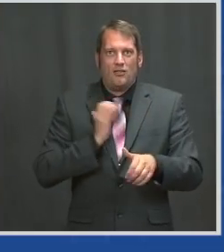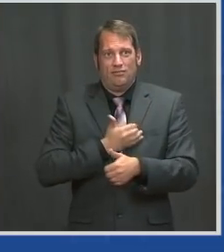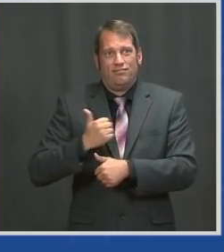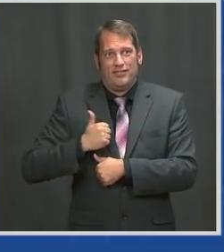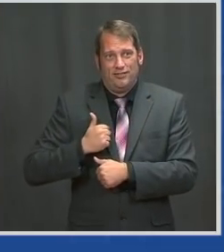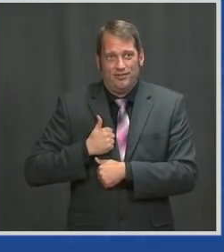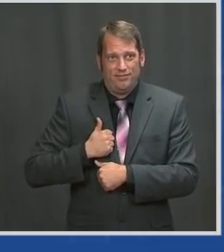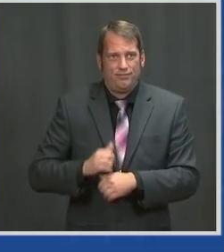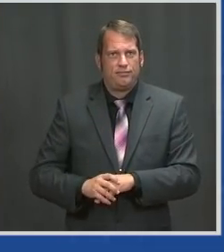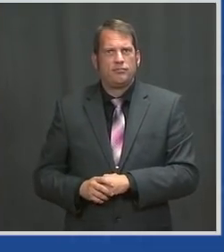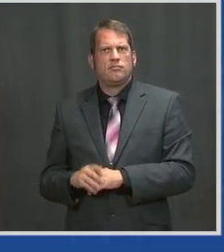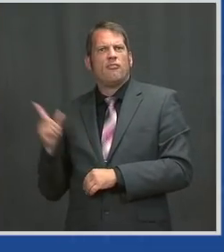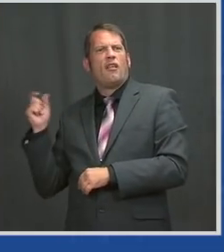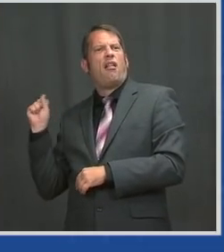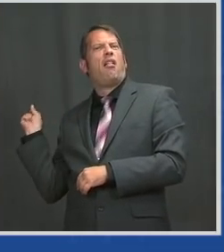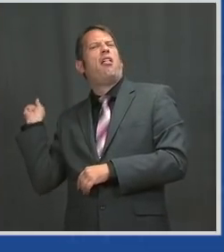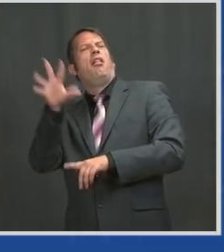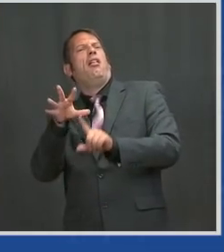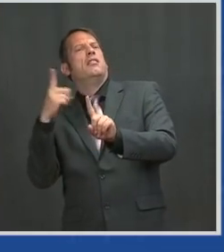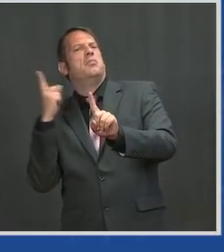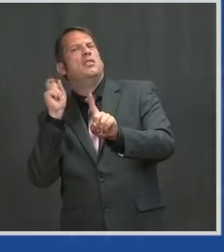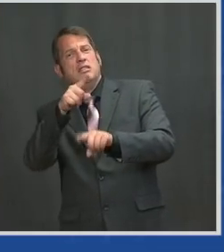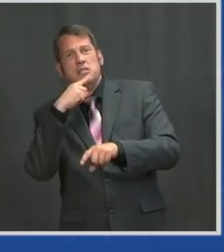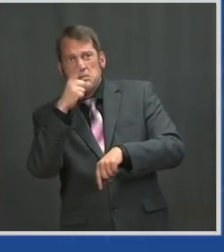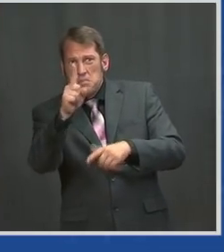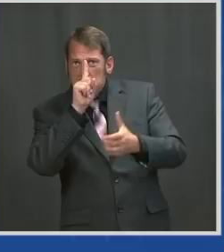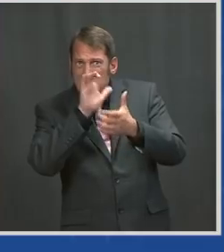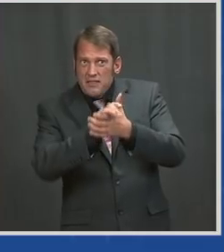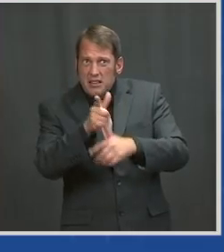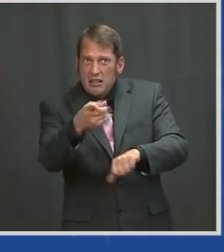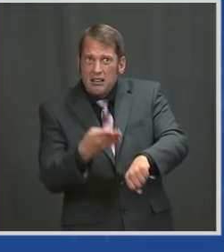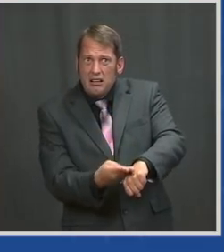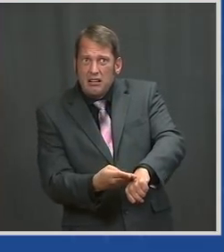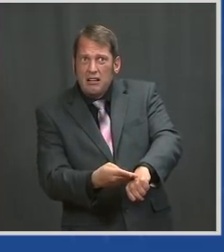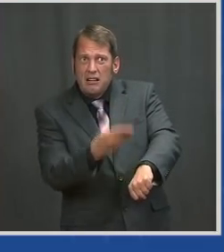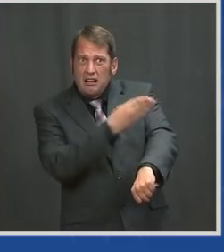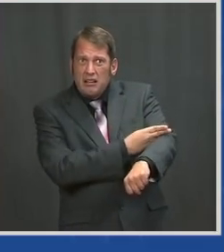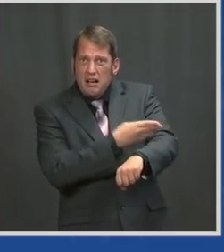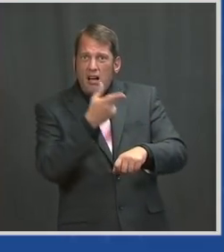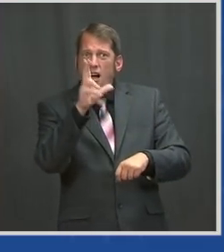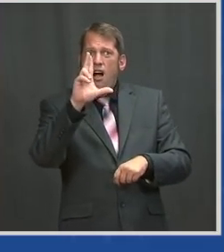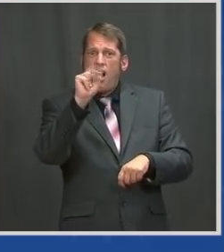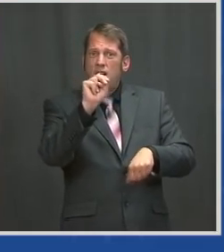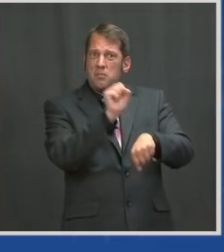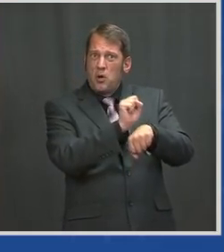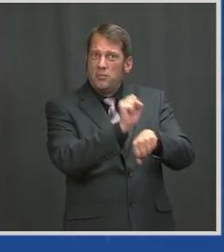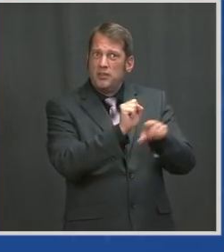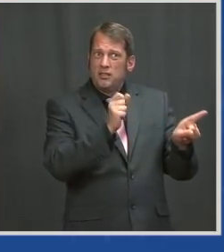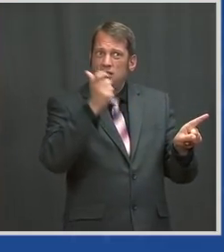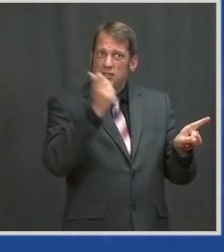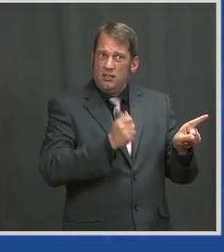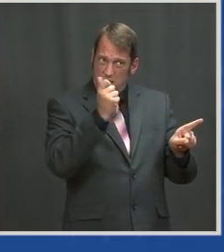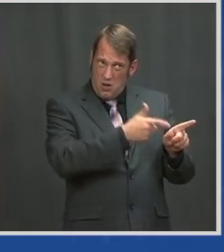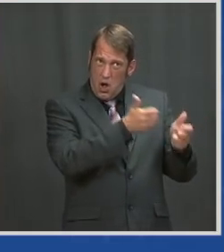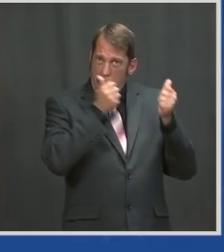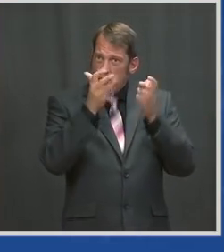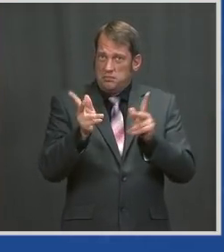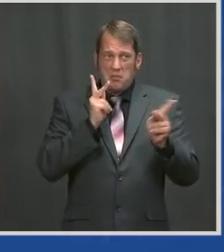had any affect on diminishing a return to work in some categories? The President: No, nothing measurable. Thank you.